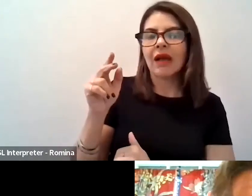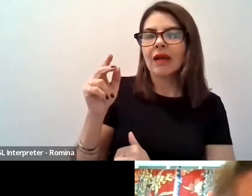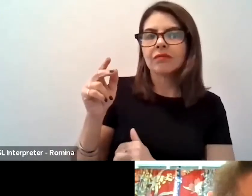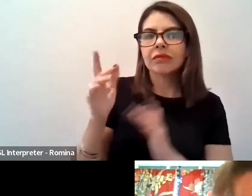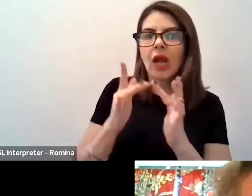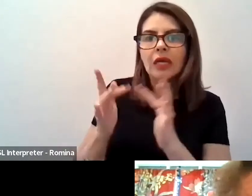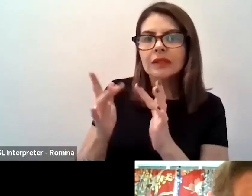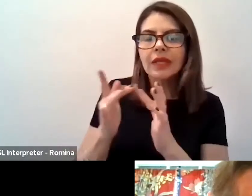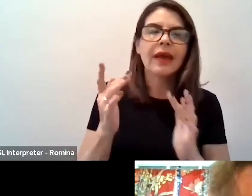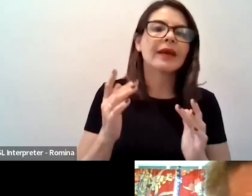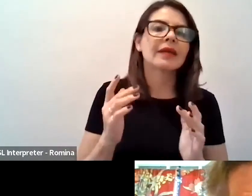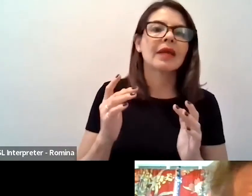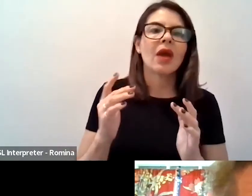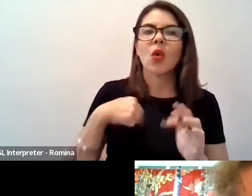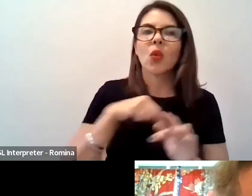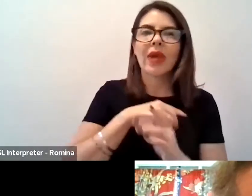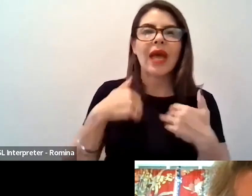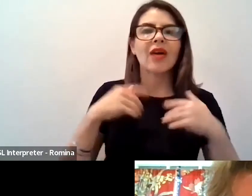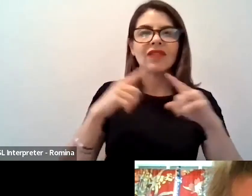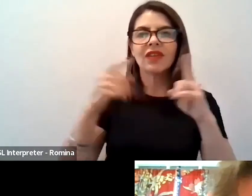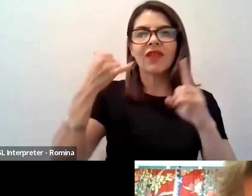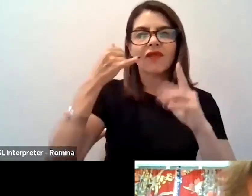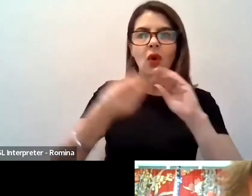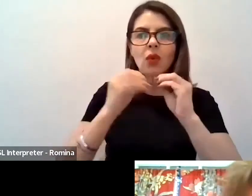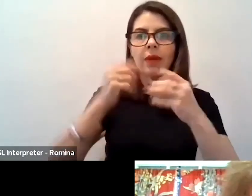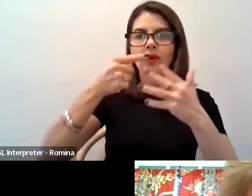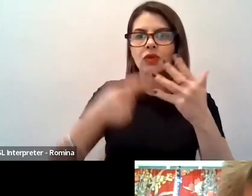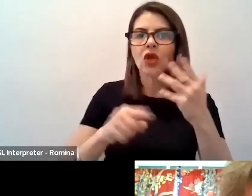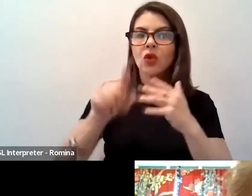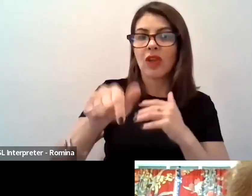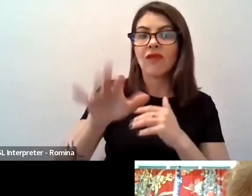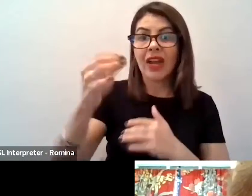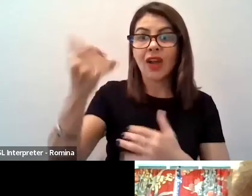we have, you know, a number of phone numbers to reach us at, call us.